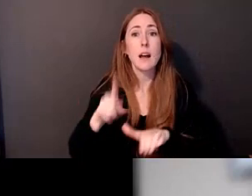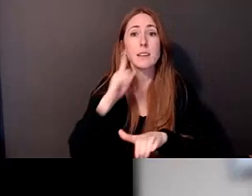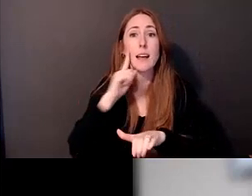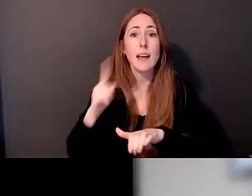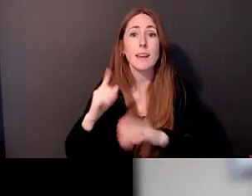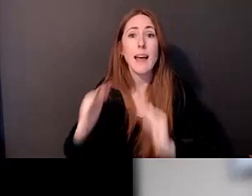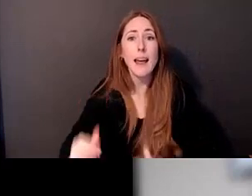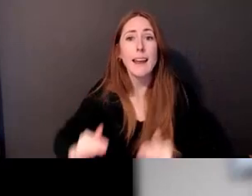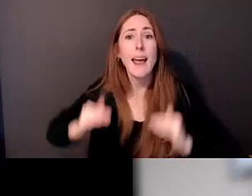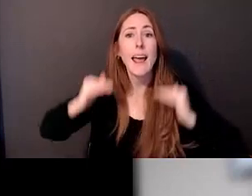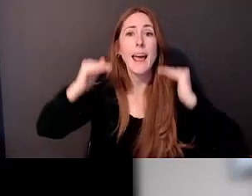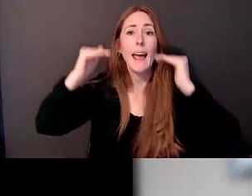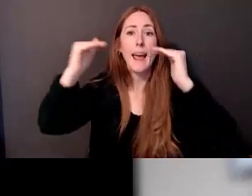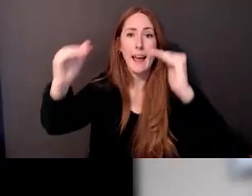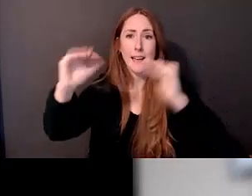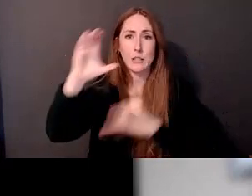relevant and credible evidence.